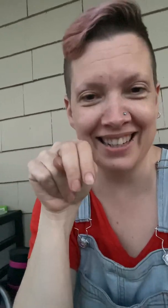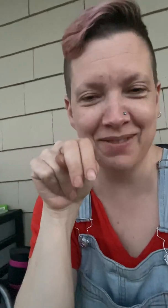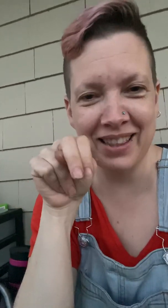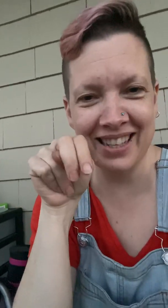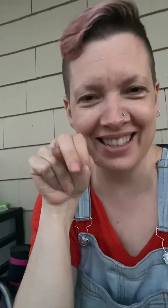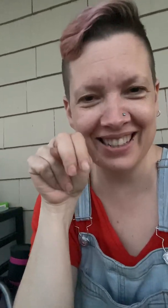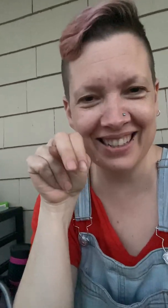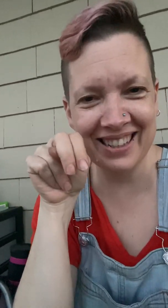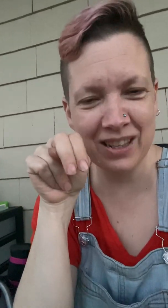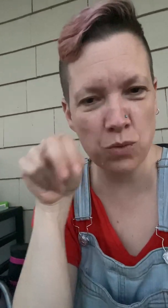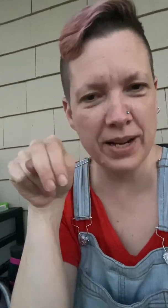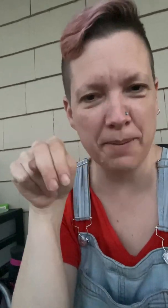with the one hump.